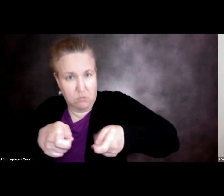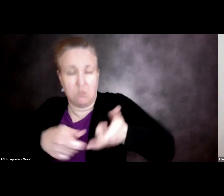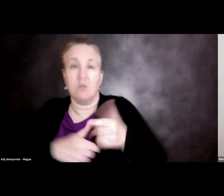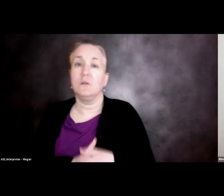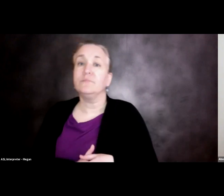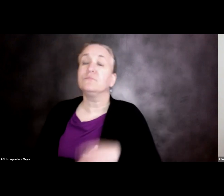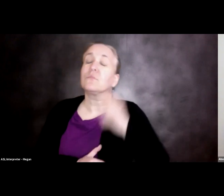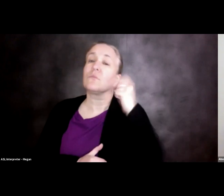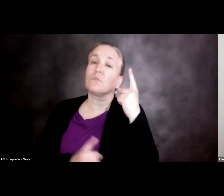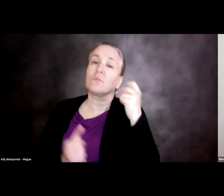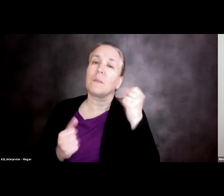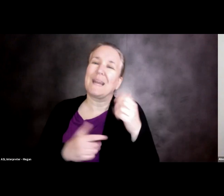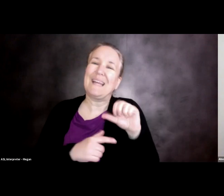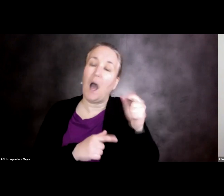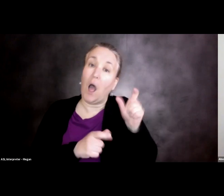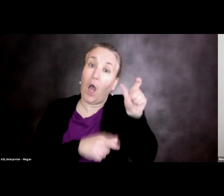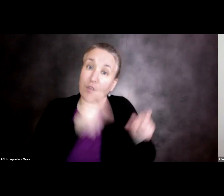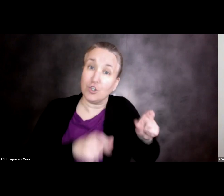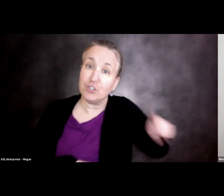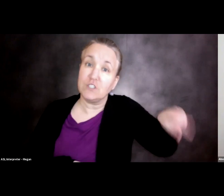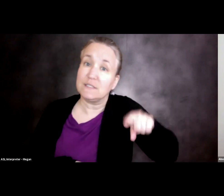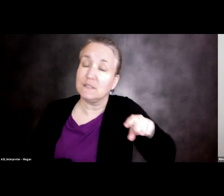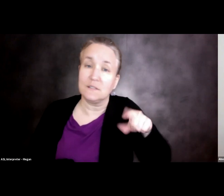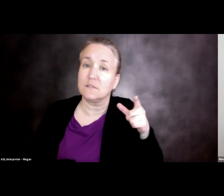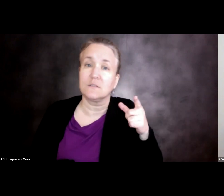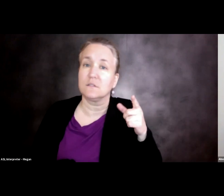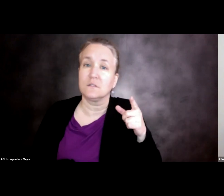Many of these others were--